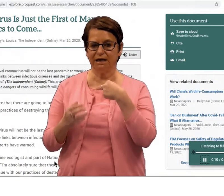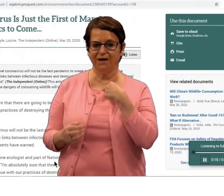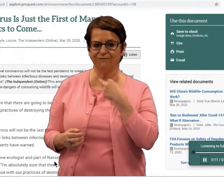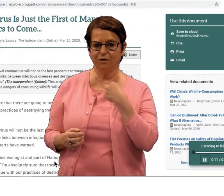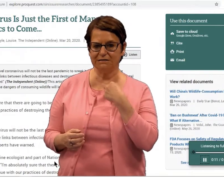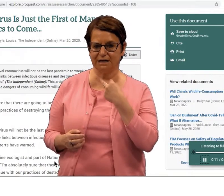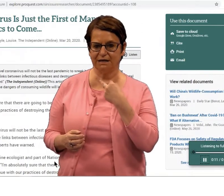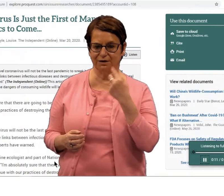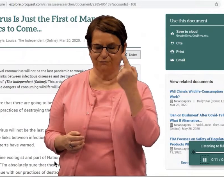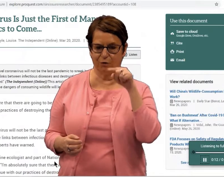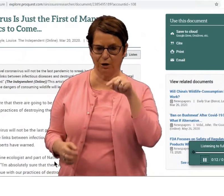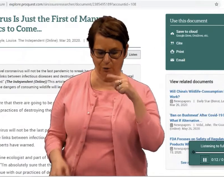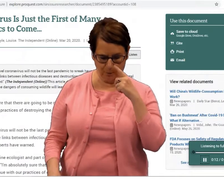It's reading and voicing for you.